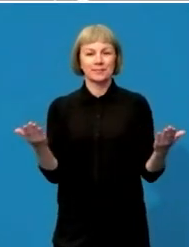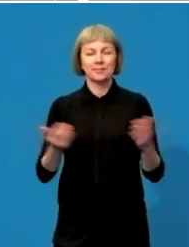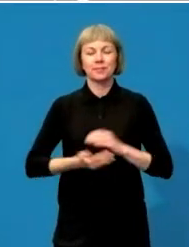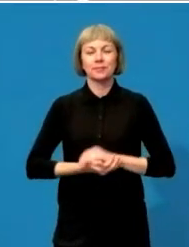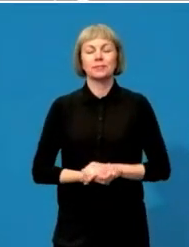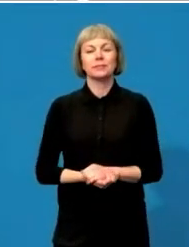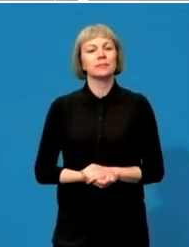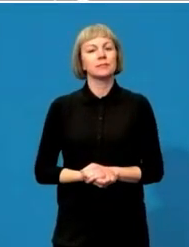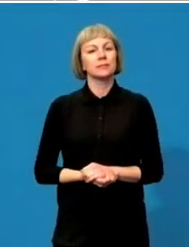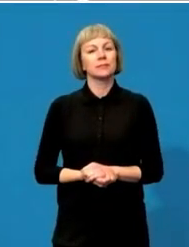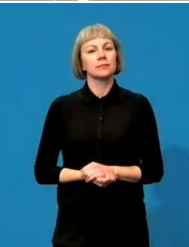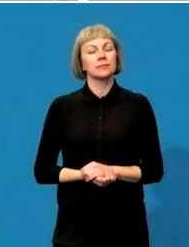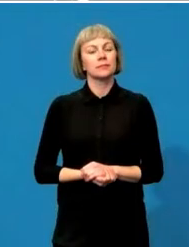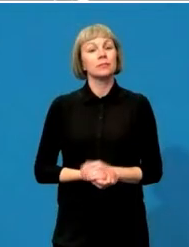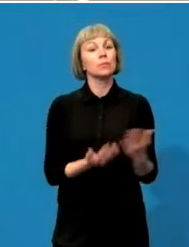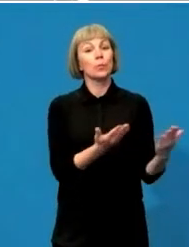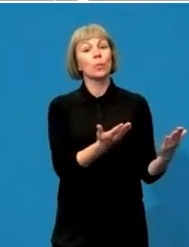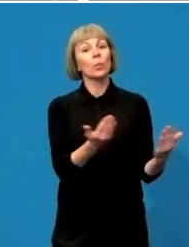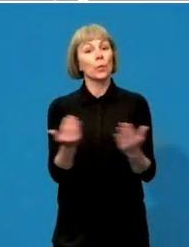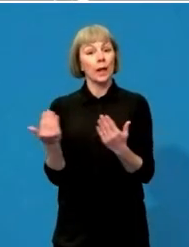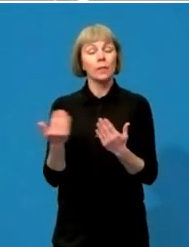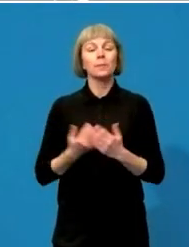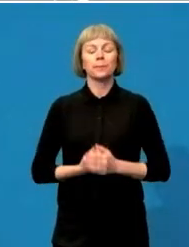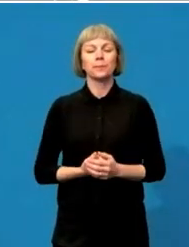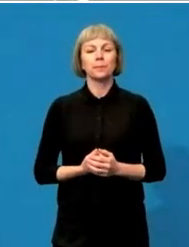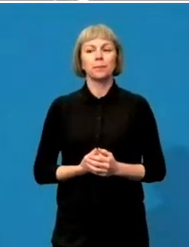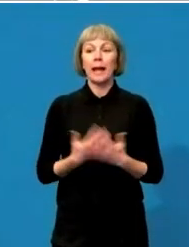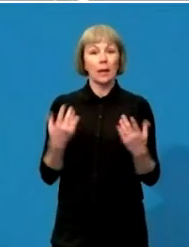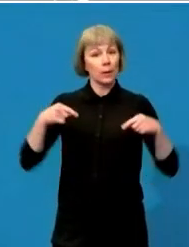Welcome to everyone who is present in the hearing room in Alice Springs and to all